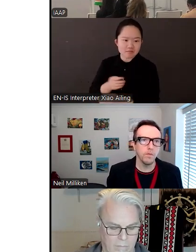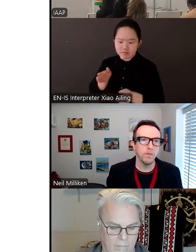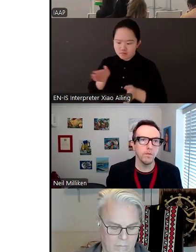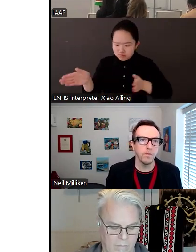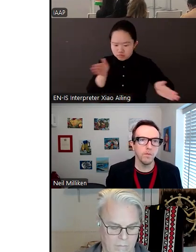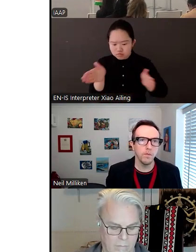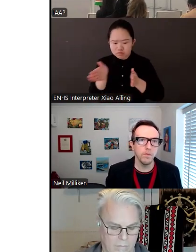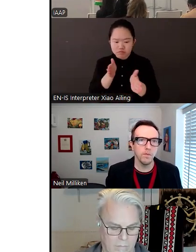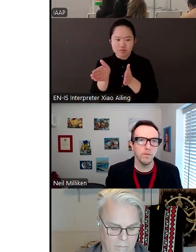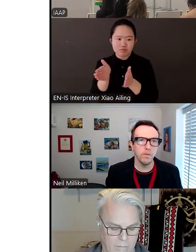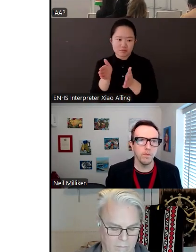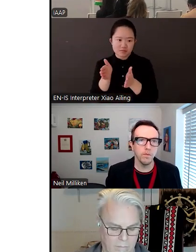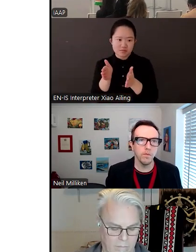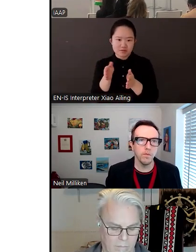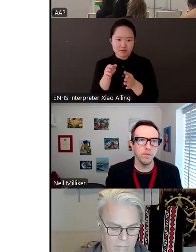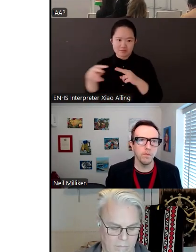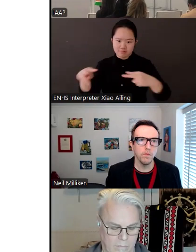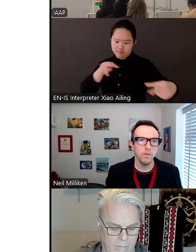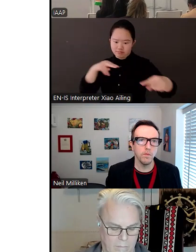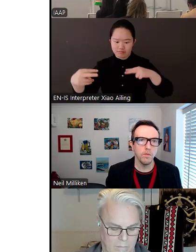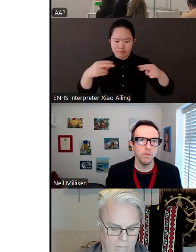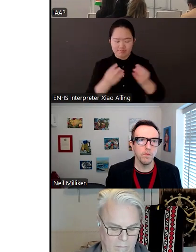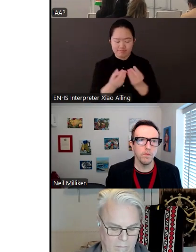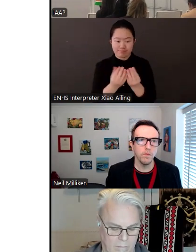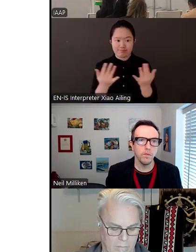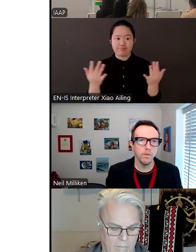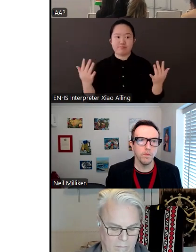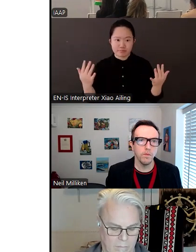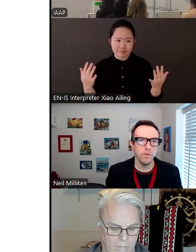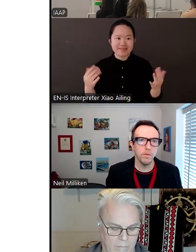And that's also what my project is about, trying to push out some light on that.